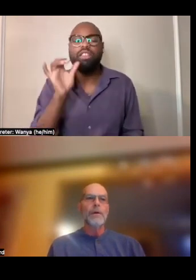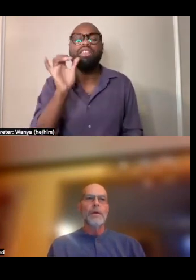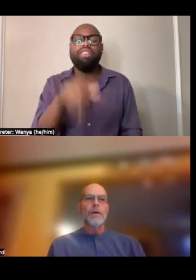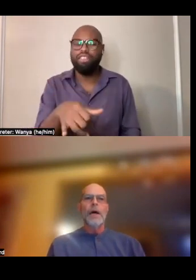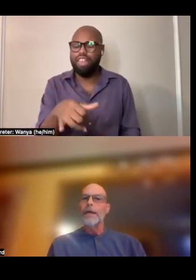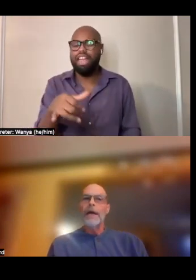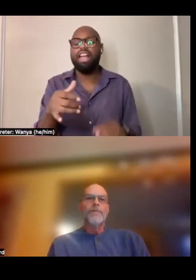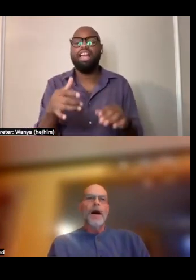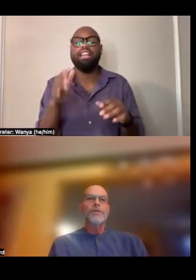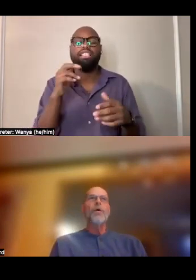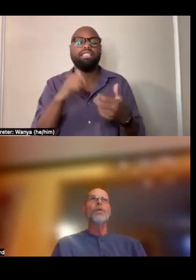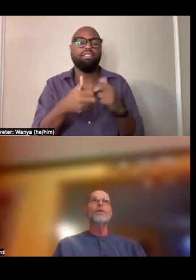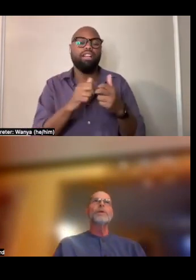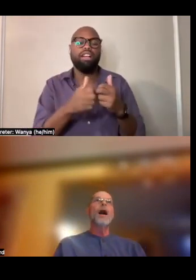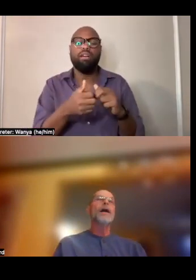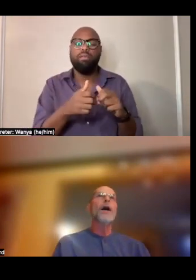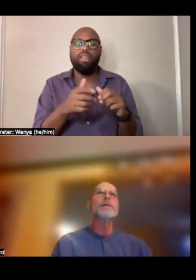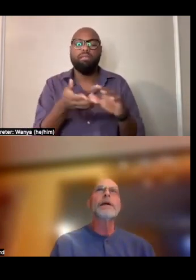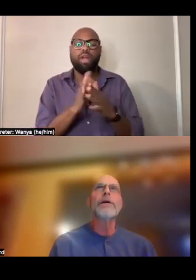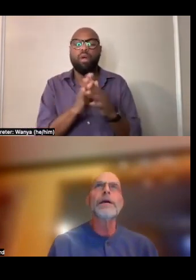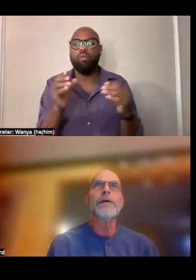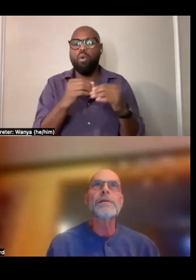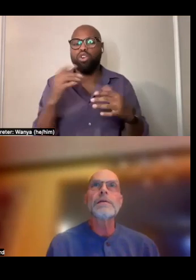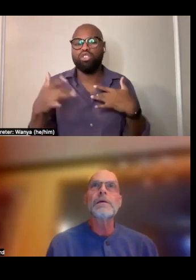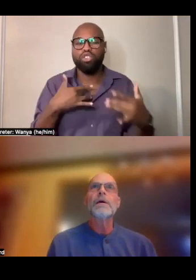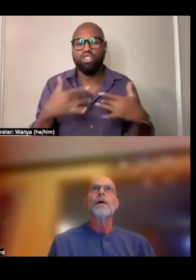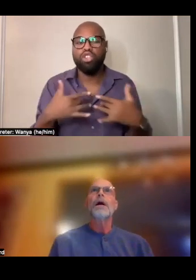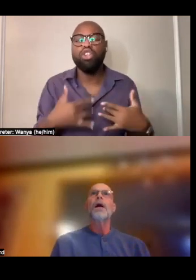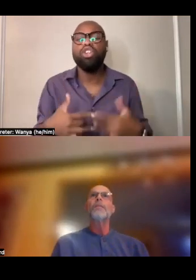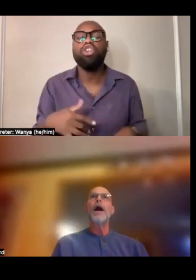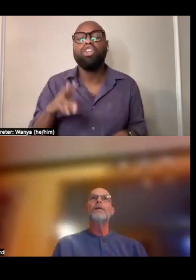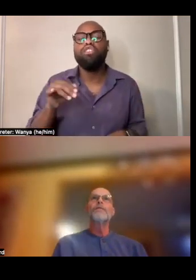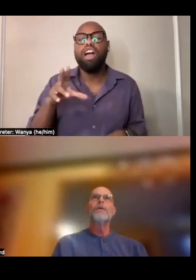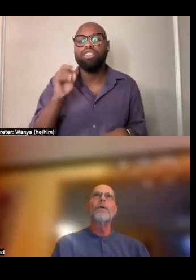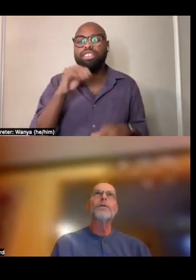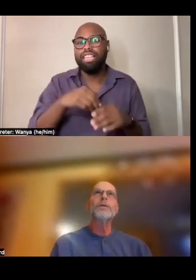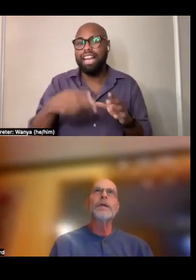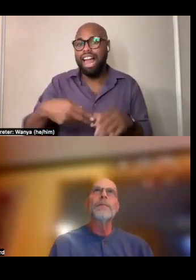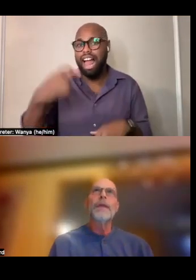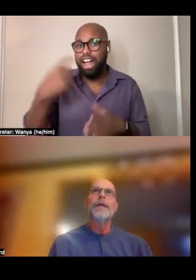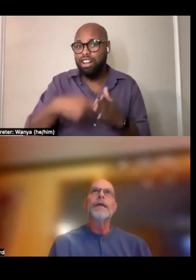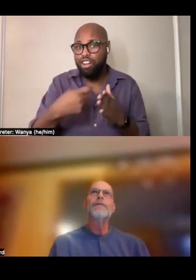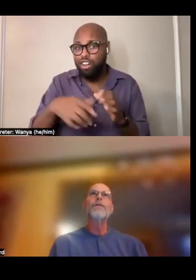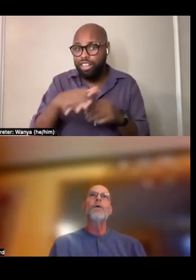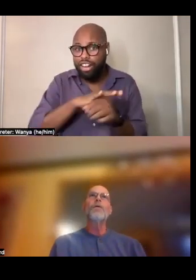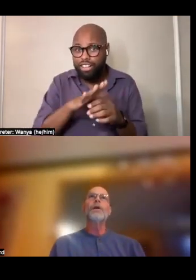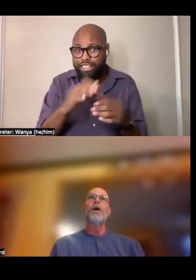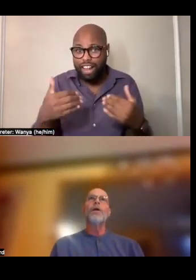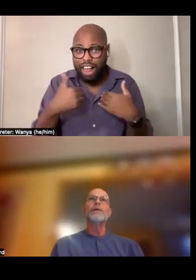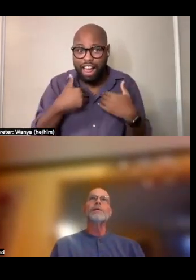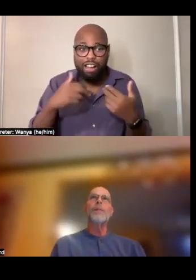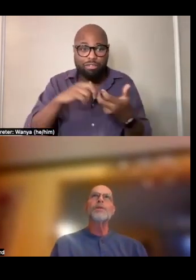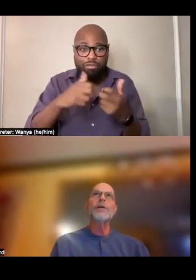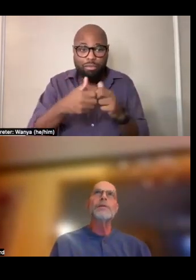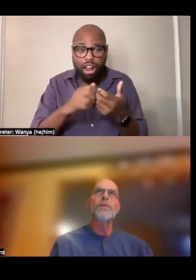Again, voucher holders in high cost areas are having difficulty. Even though there are exceptions